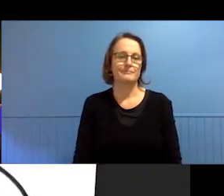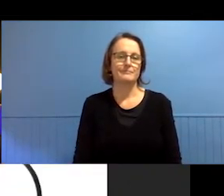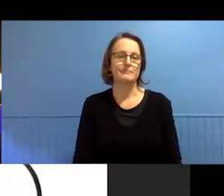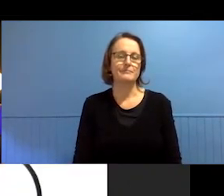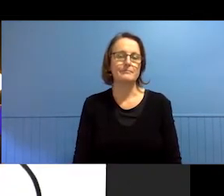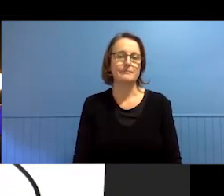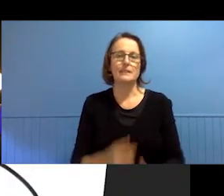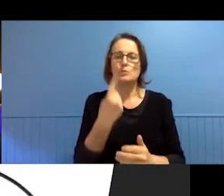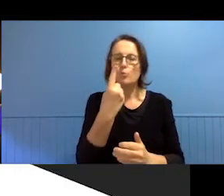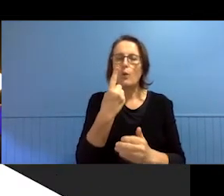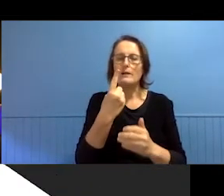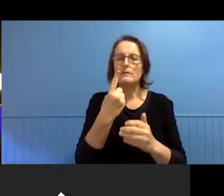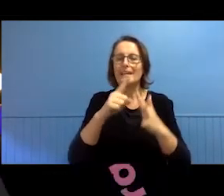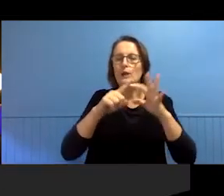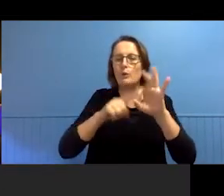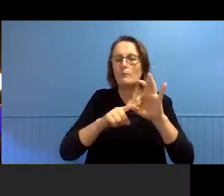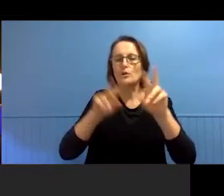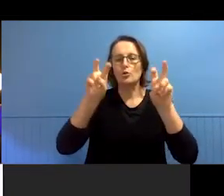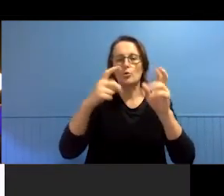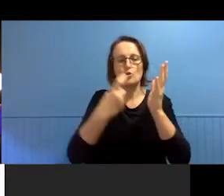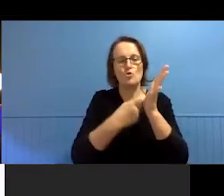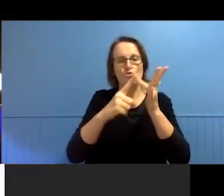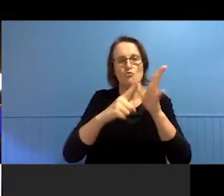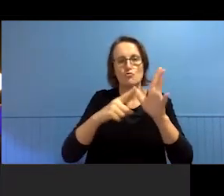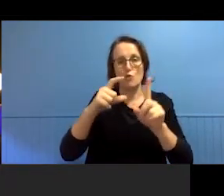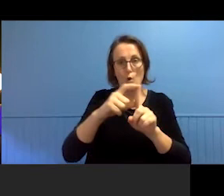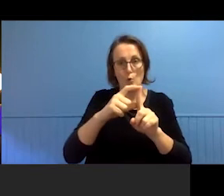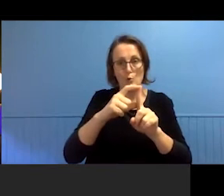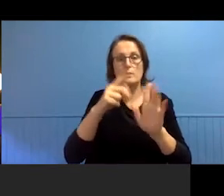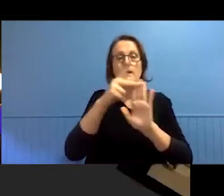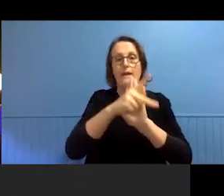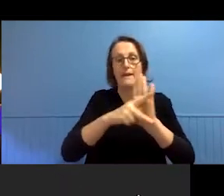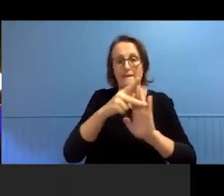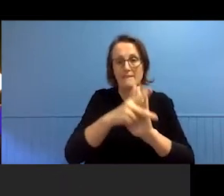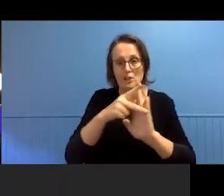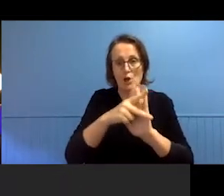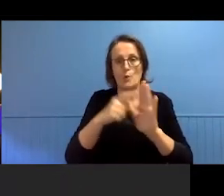hardware called the Road Video Go. I really love this little piece of